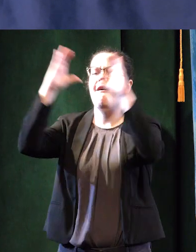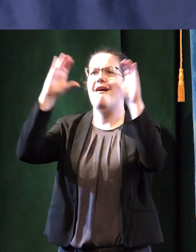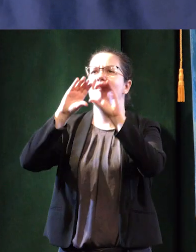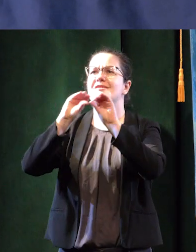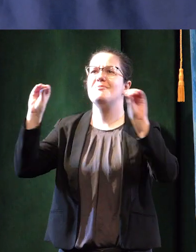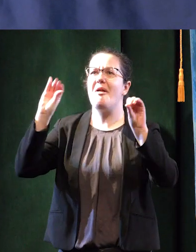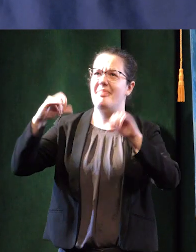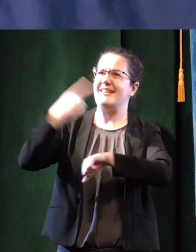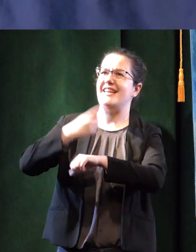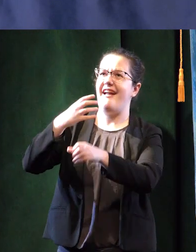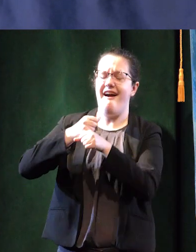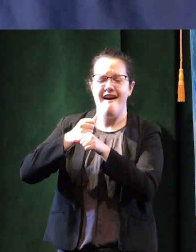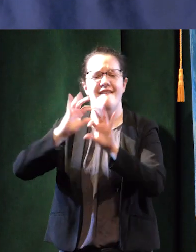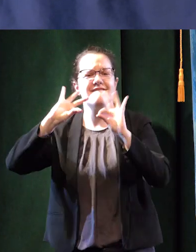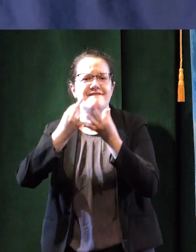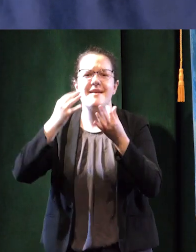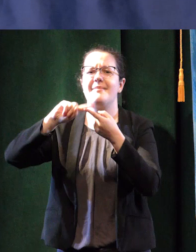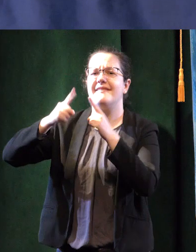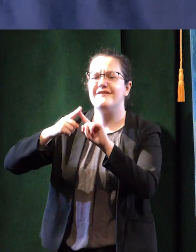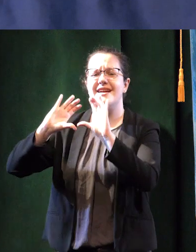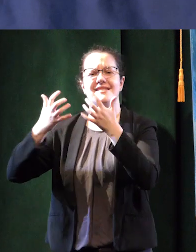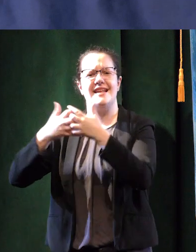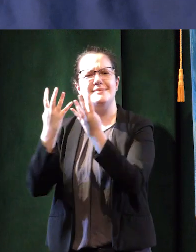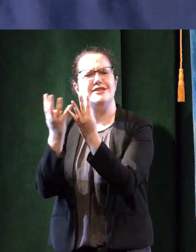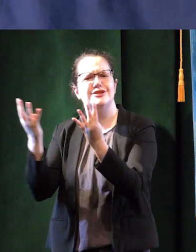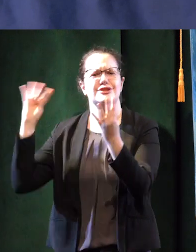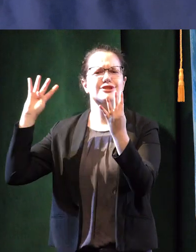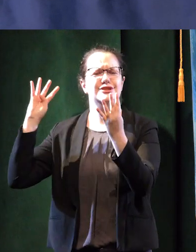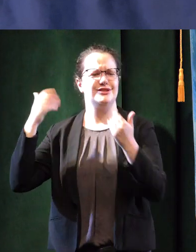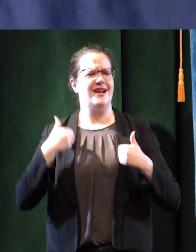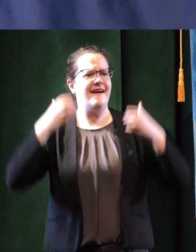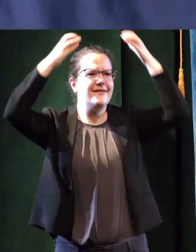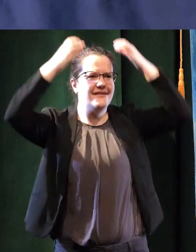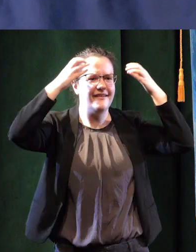family friends classmates and caps and gowns walking across the stage with